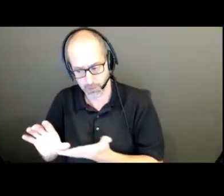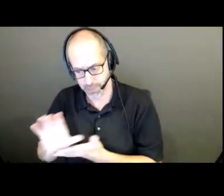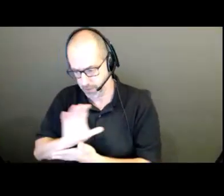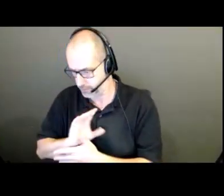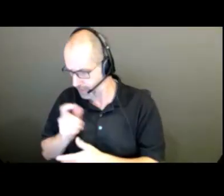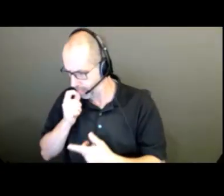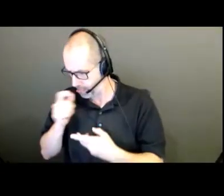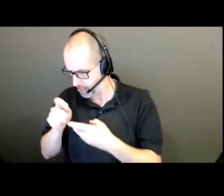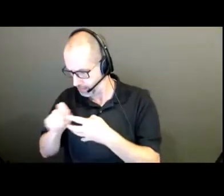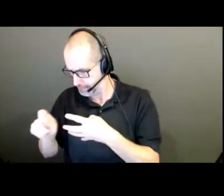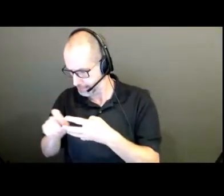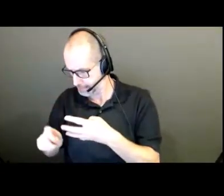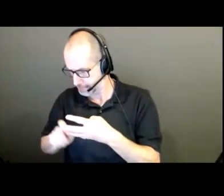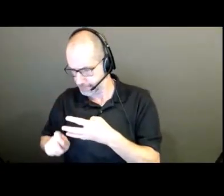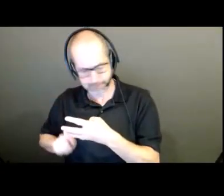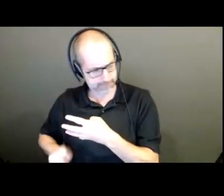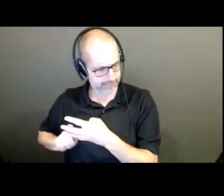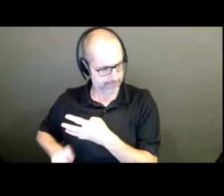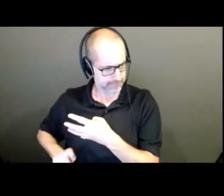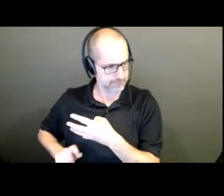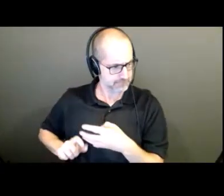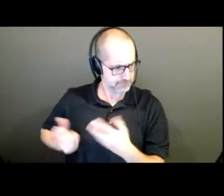It's really important to speak to those criteria.